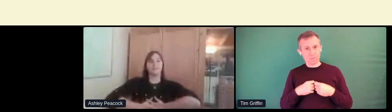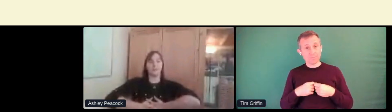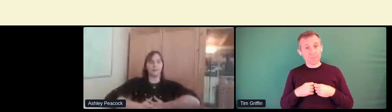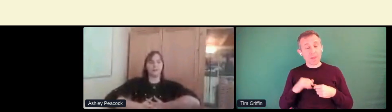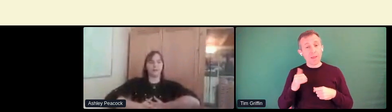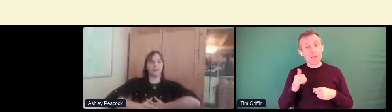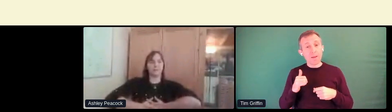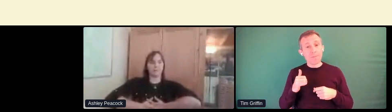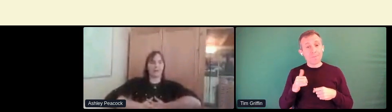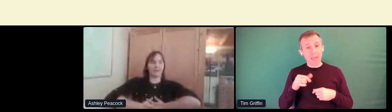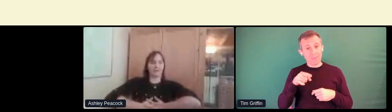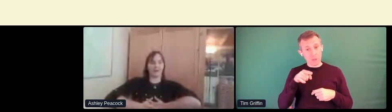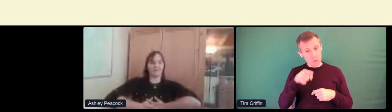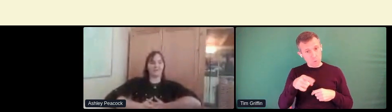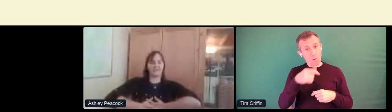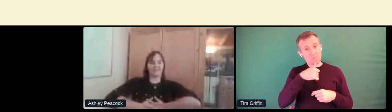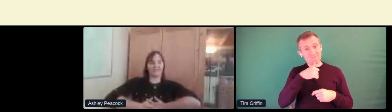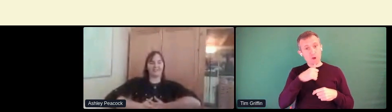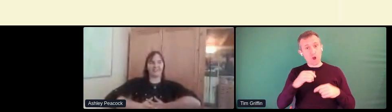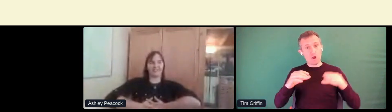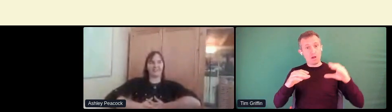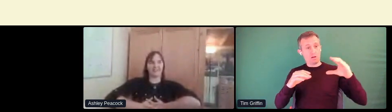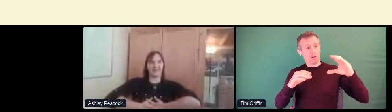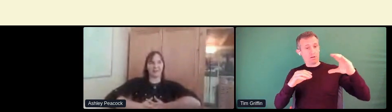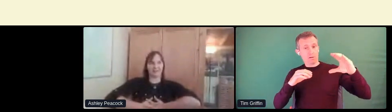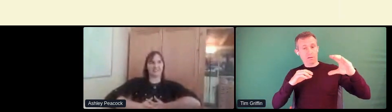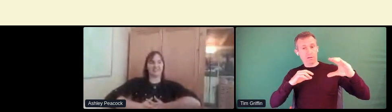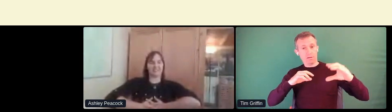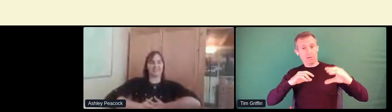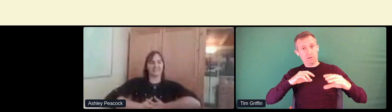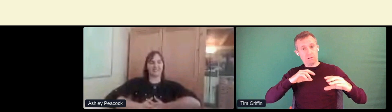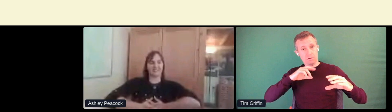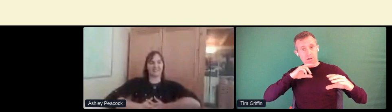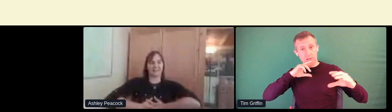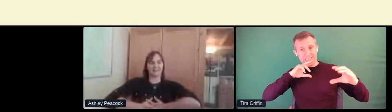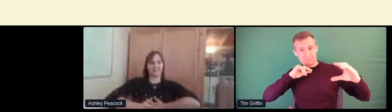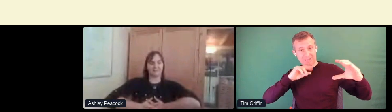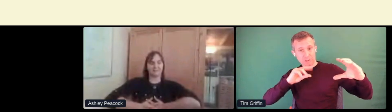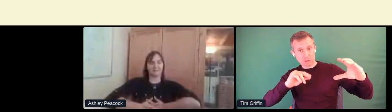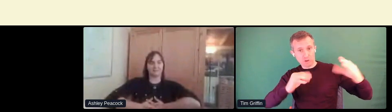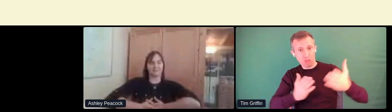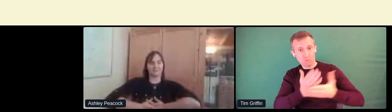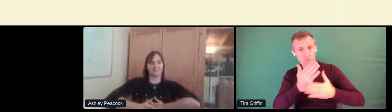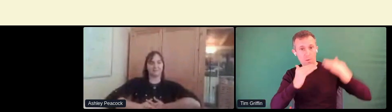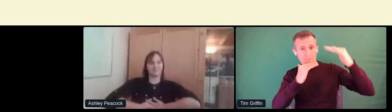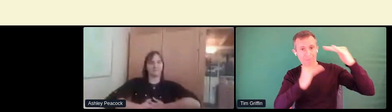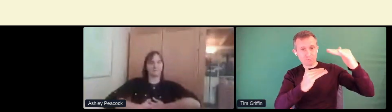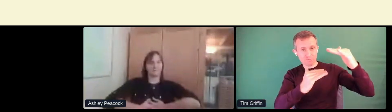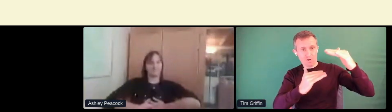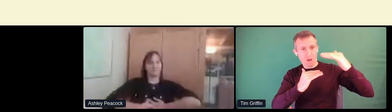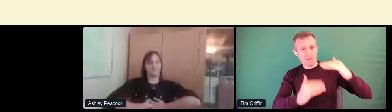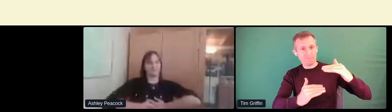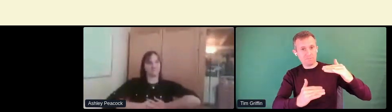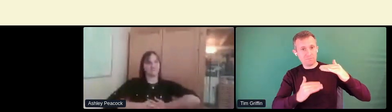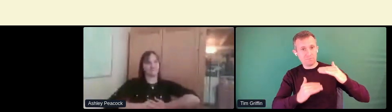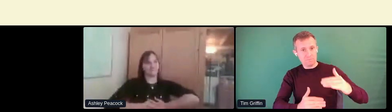They could think you're not competent, right?